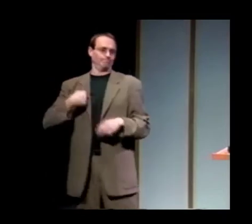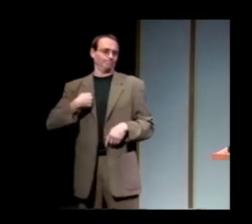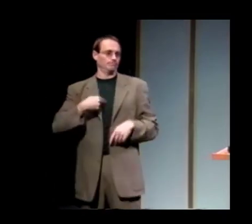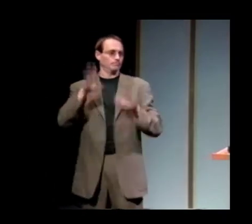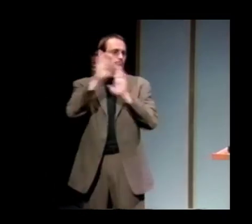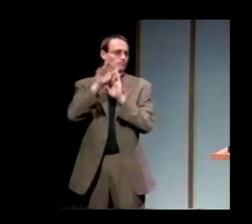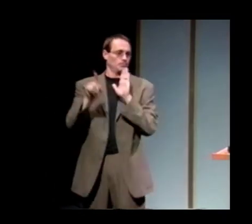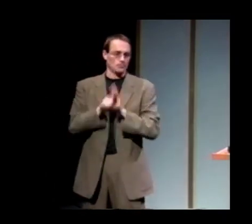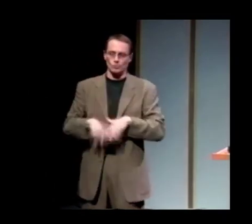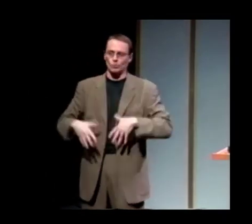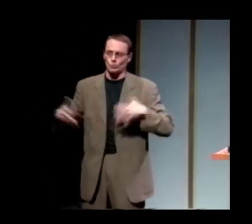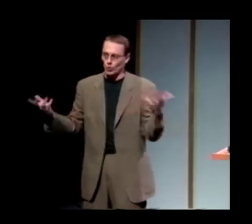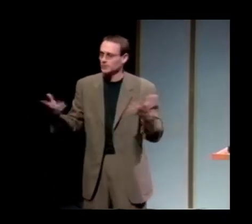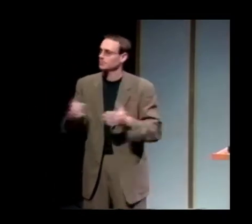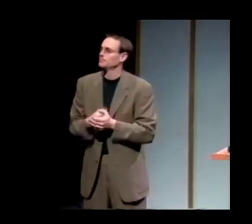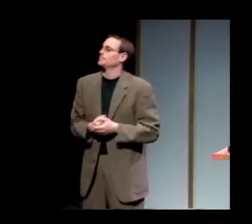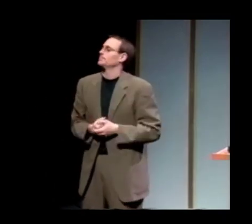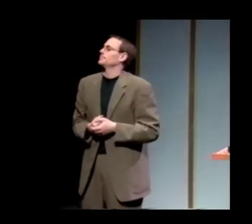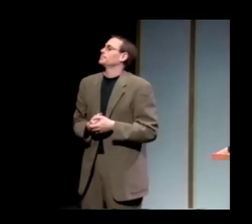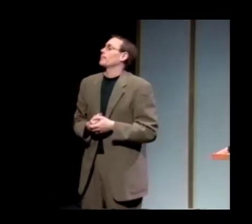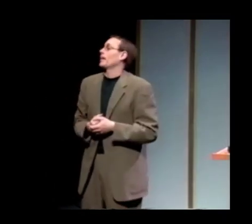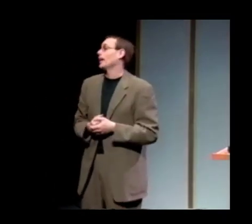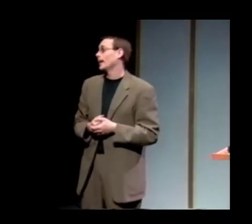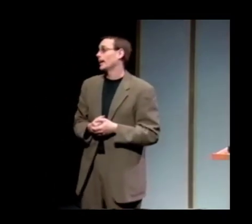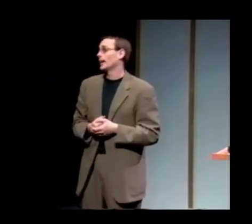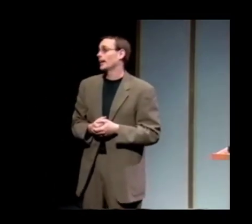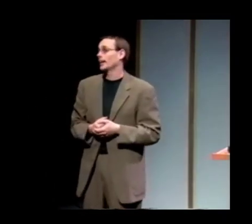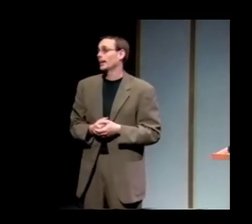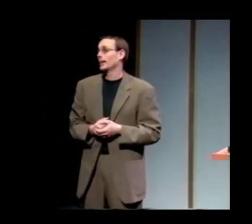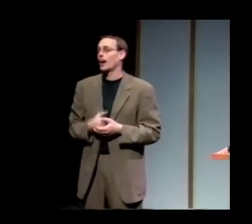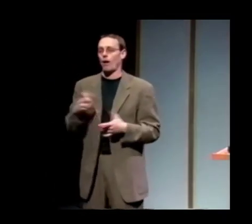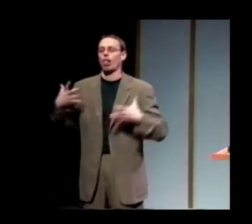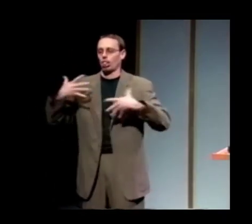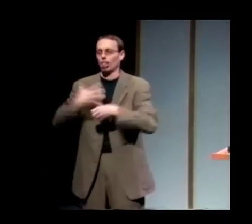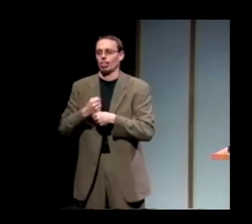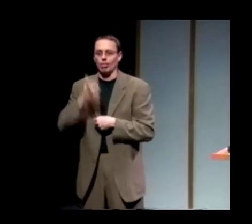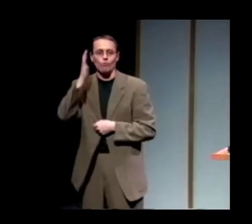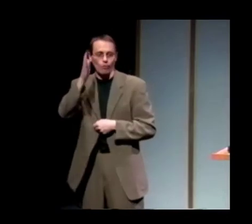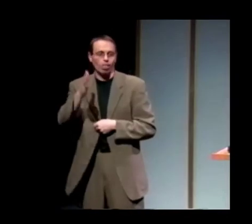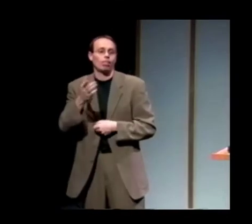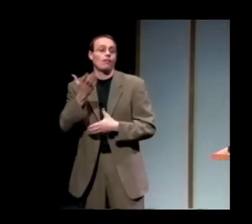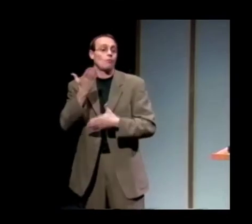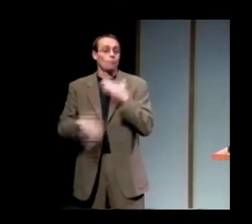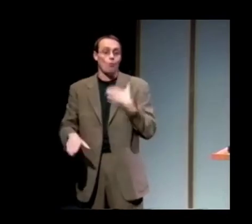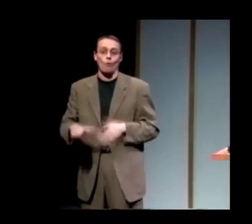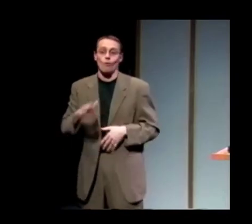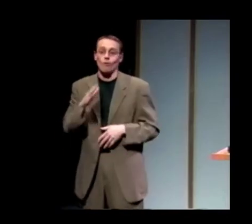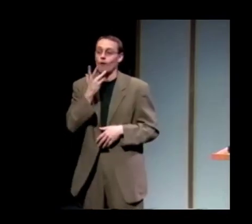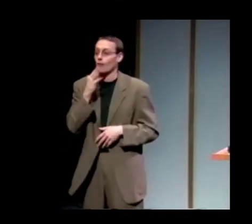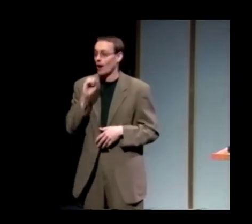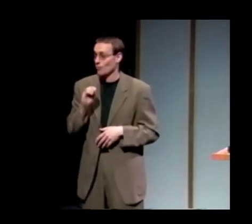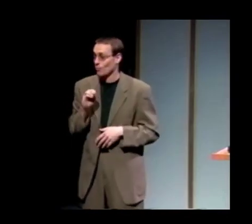OR BEFORE I GET TO MY TOPIC, I WANT TO GIVE YOU A LITTLE BIT OF MY BACKGROUND. I'LL TRY TO MAKE IT SHORT.